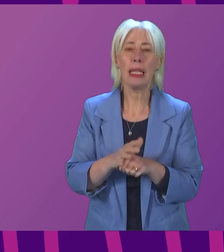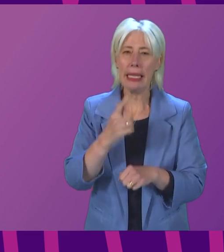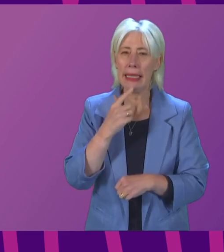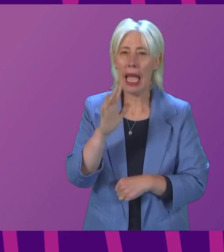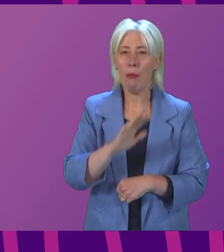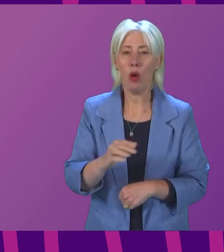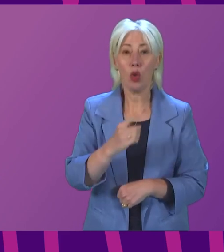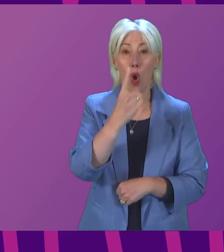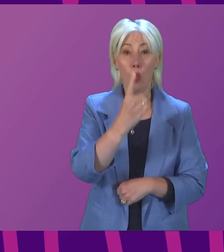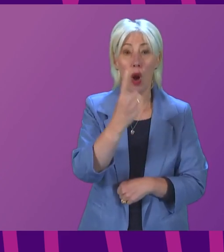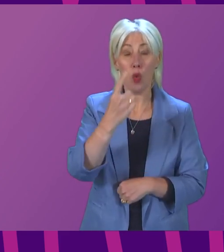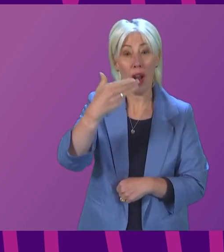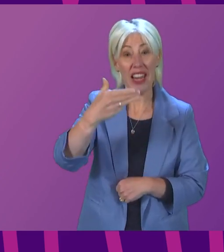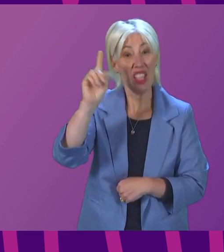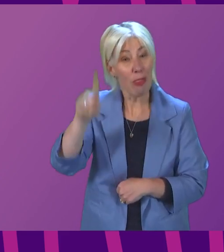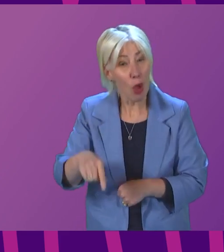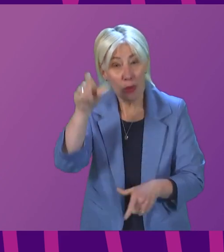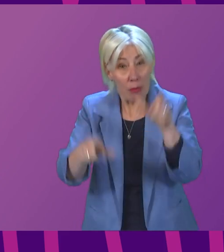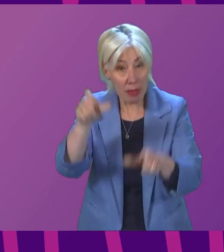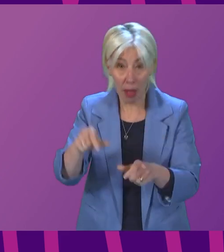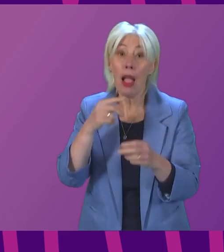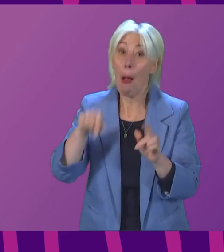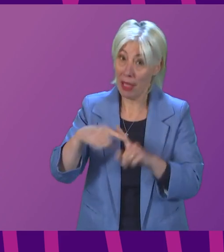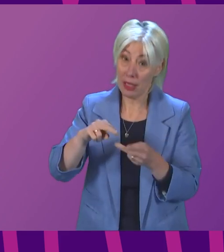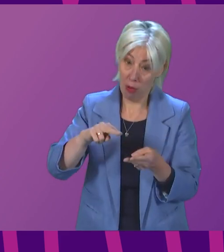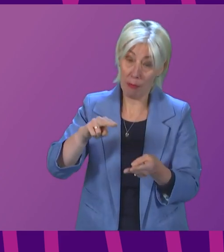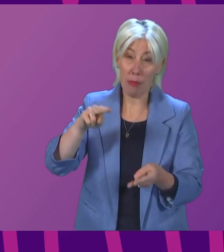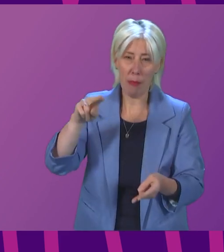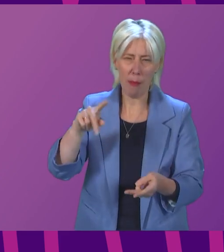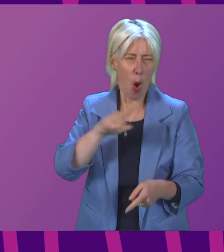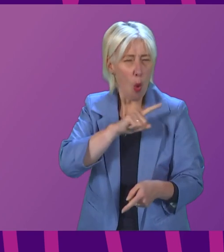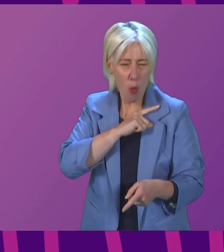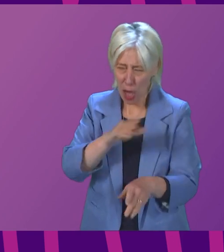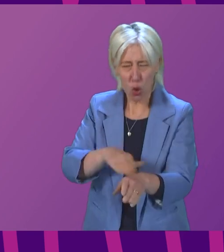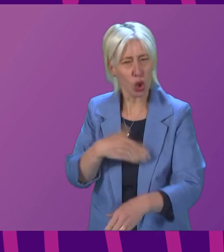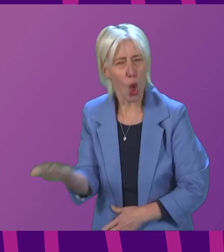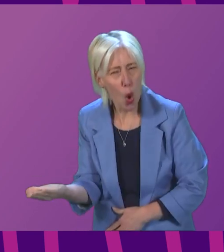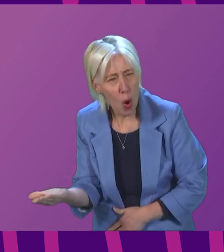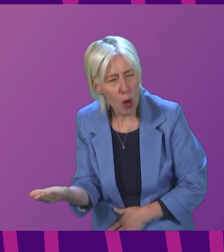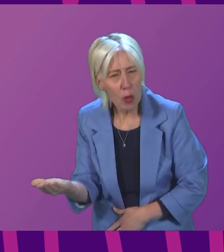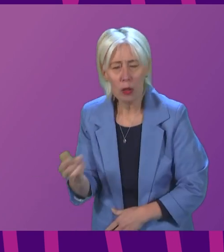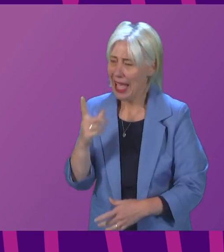Statistics to be 119,000 and rising. Why has the pace been so slow?